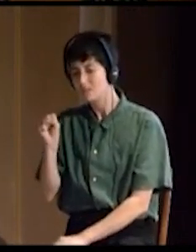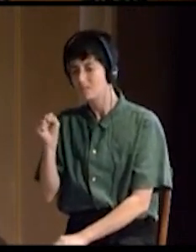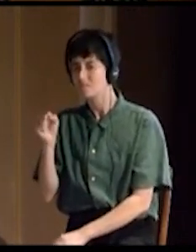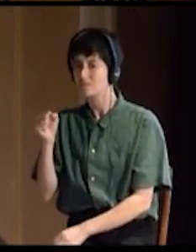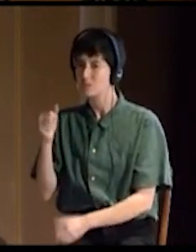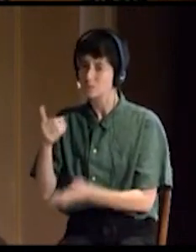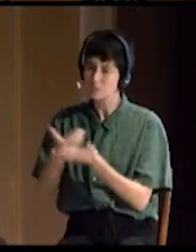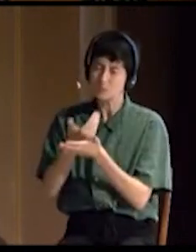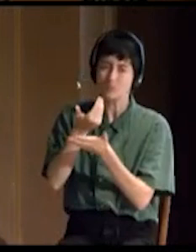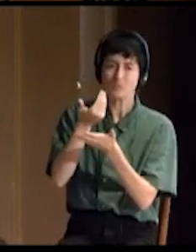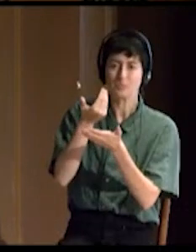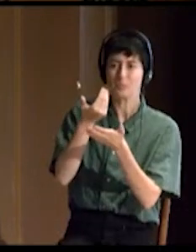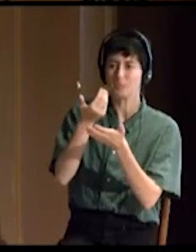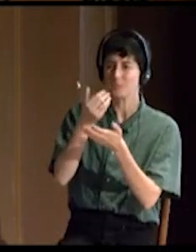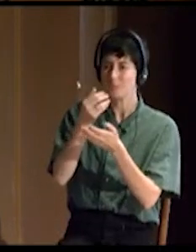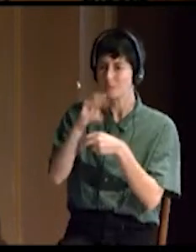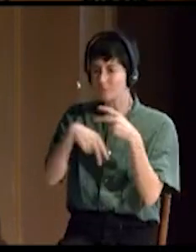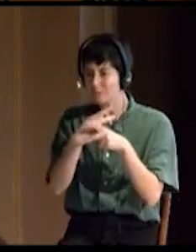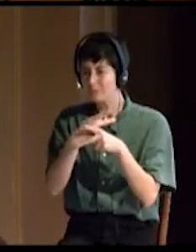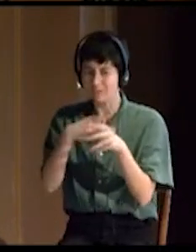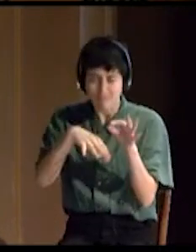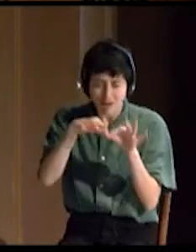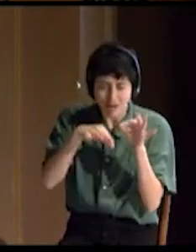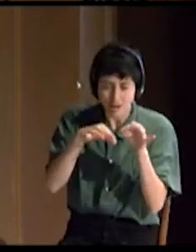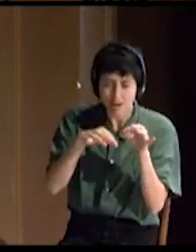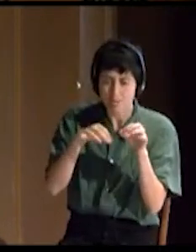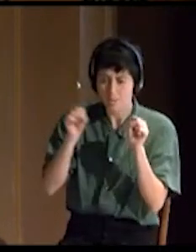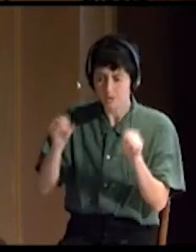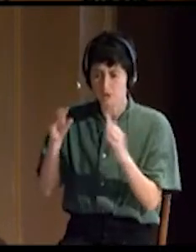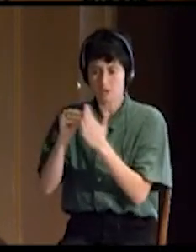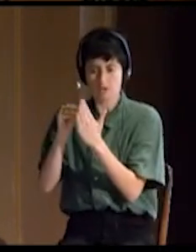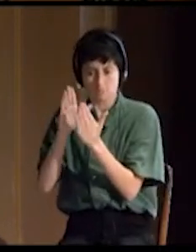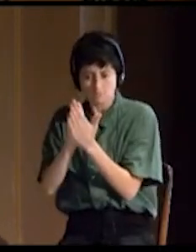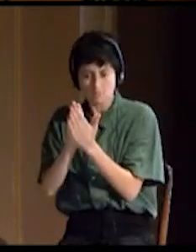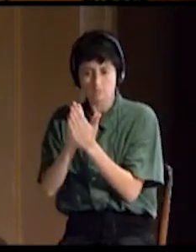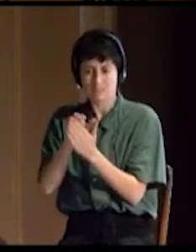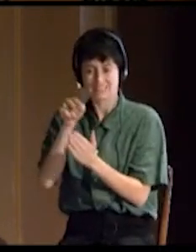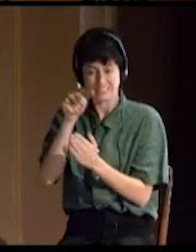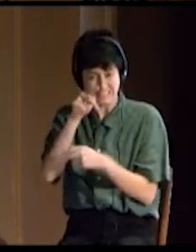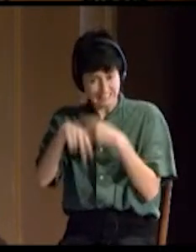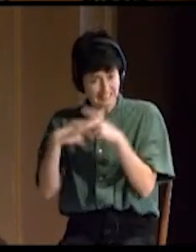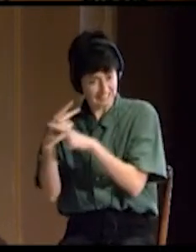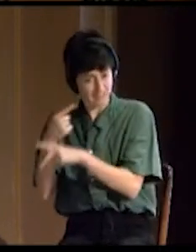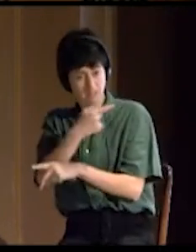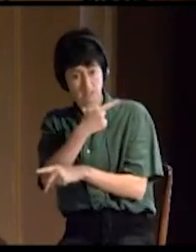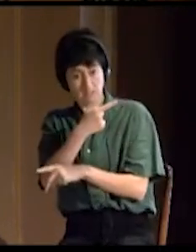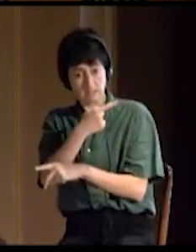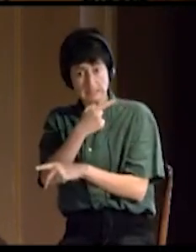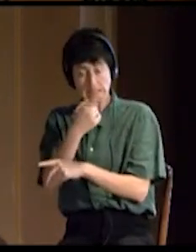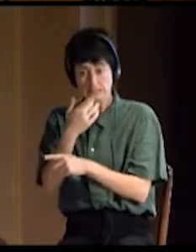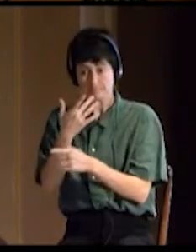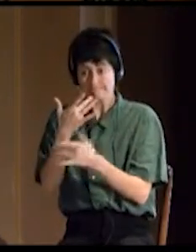as critically endangered under the IUCN Red List. And we also have an ongoing iNaturalist project